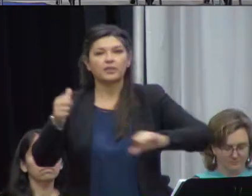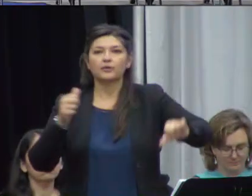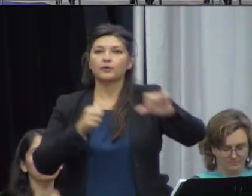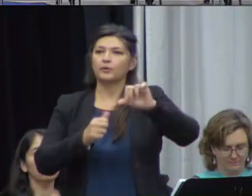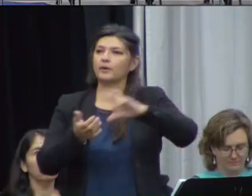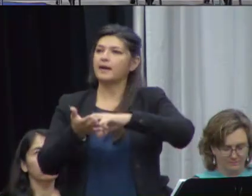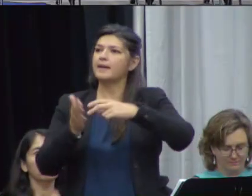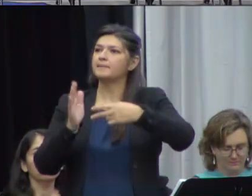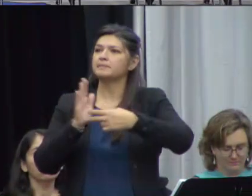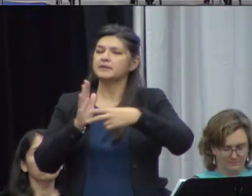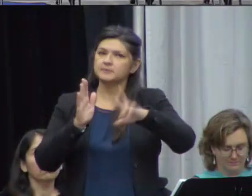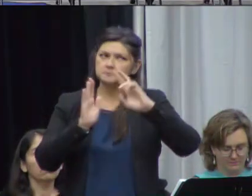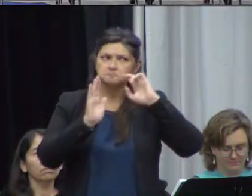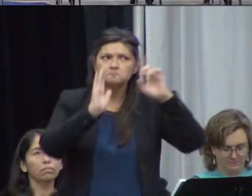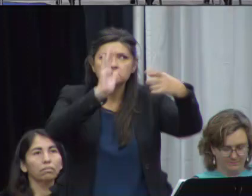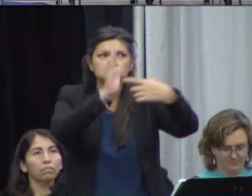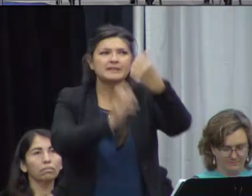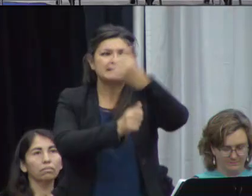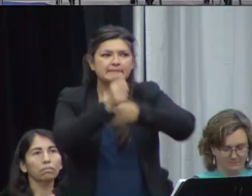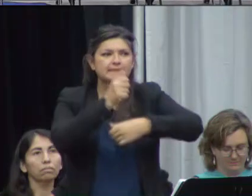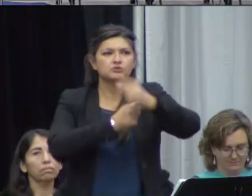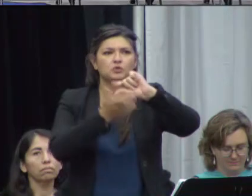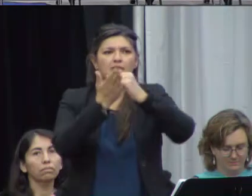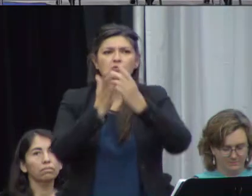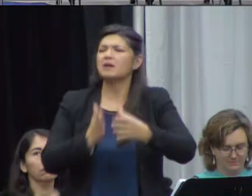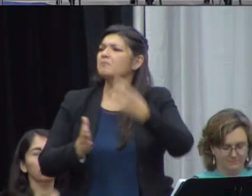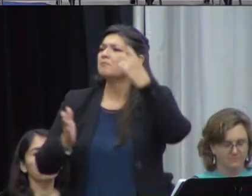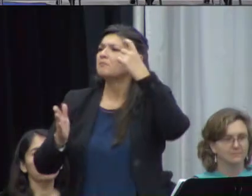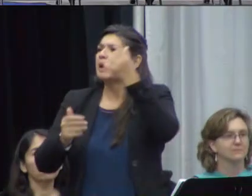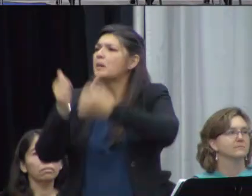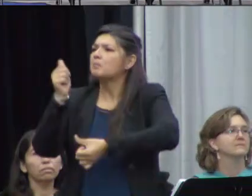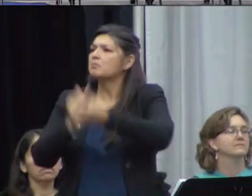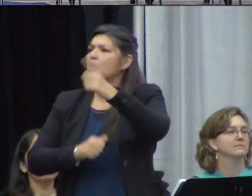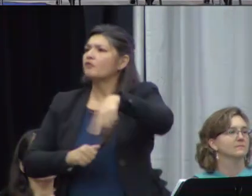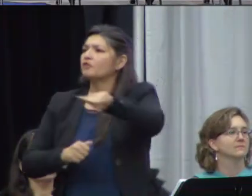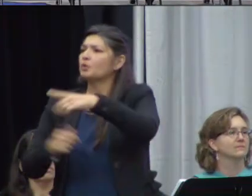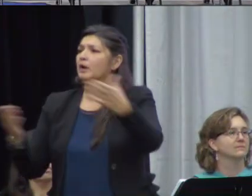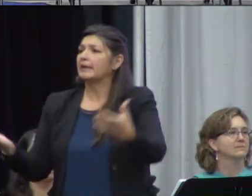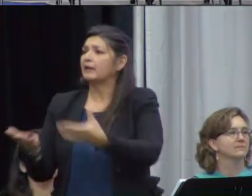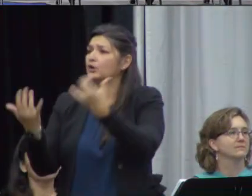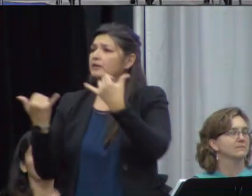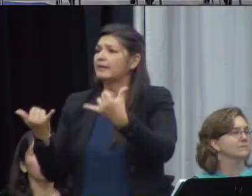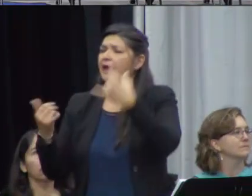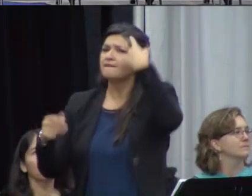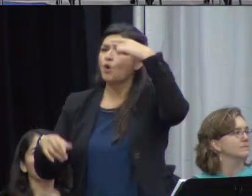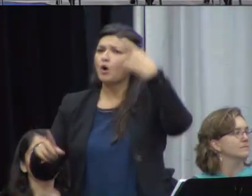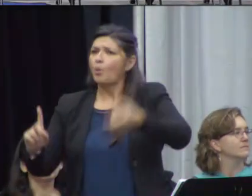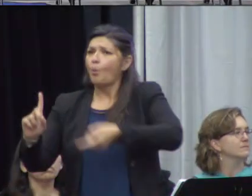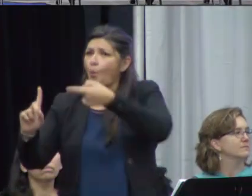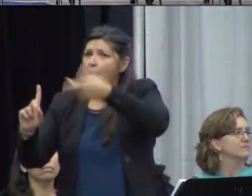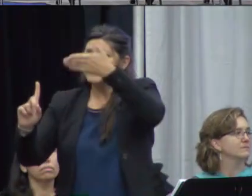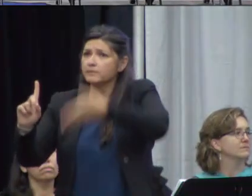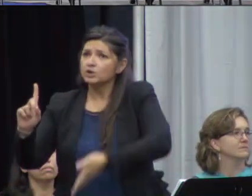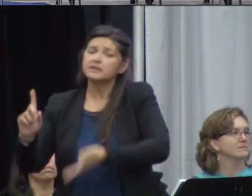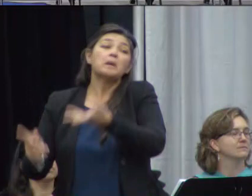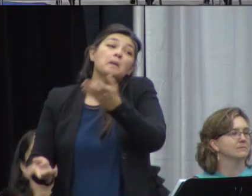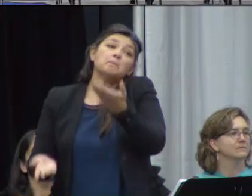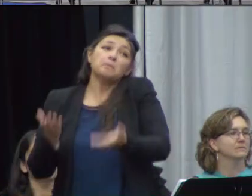Most of you are here today to celebrate the accomplishments of one or maybe even more graduates that are special to you.